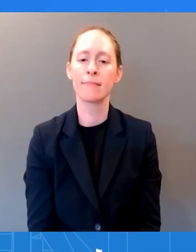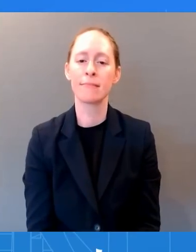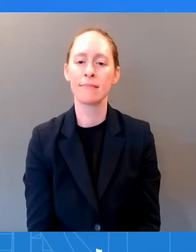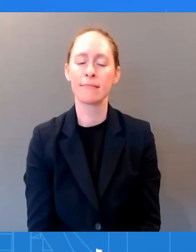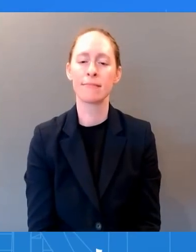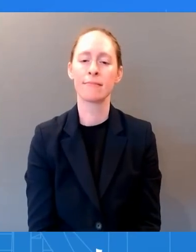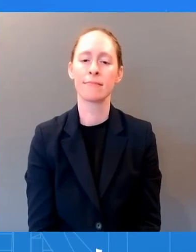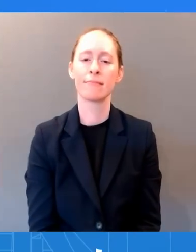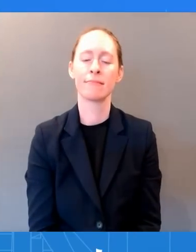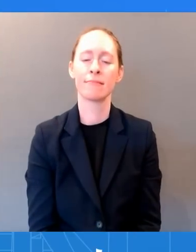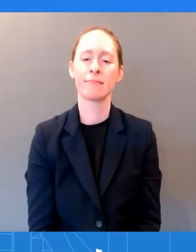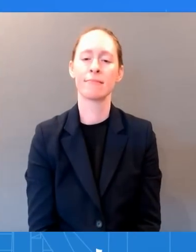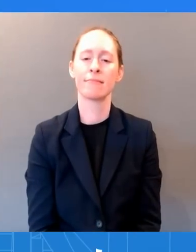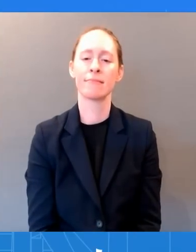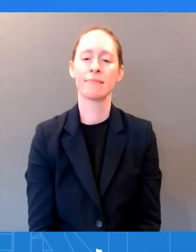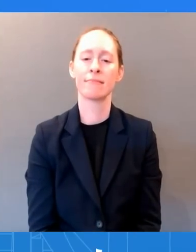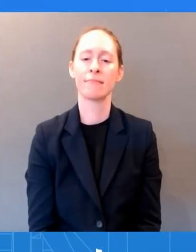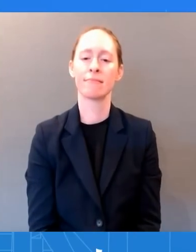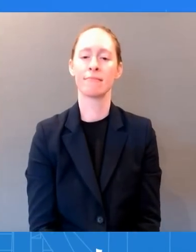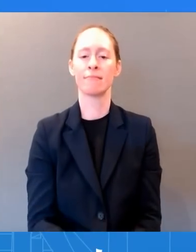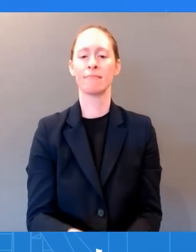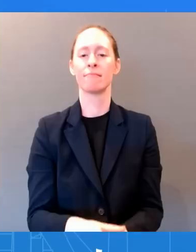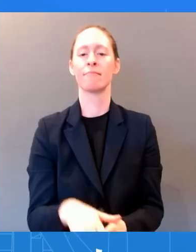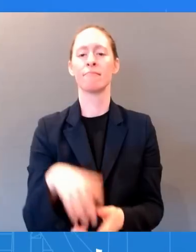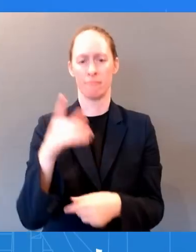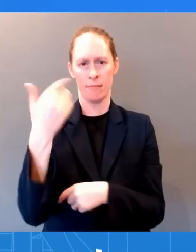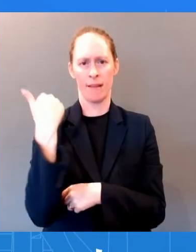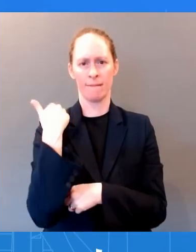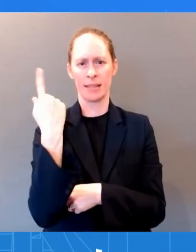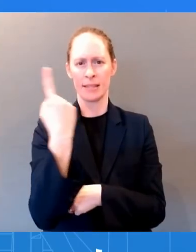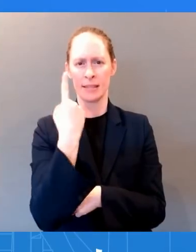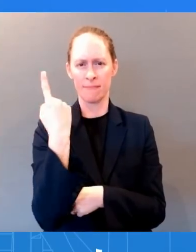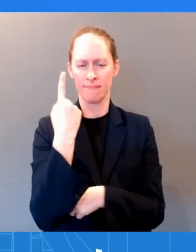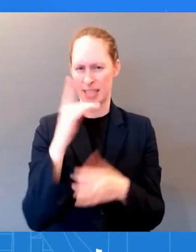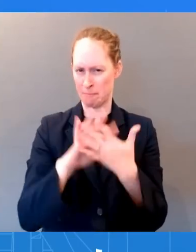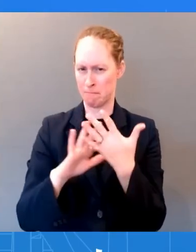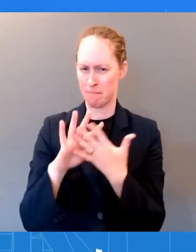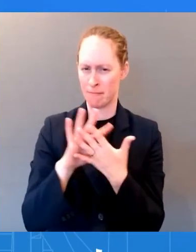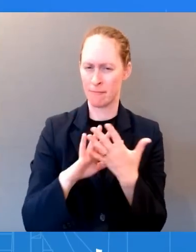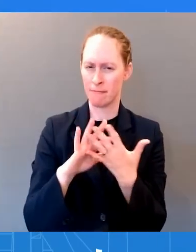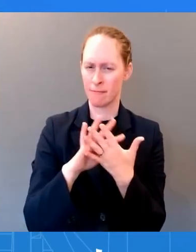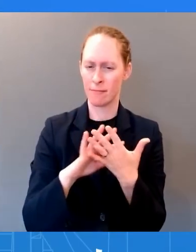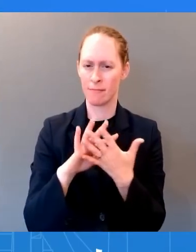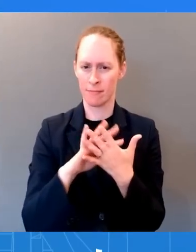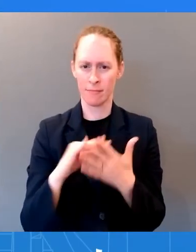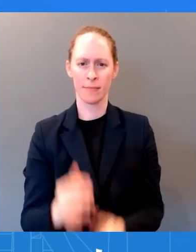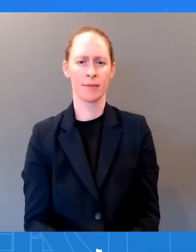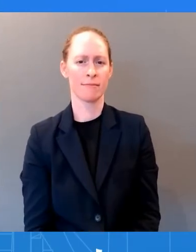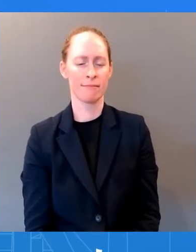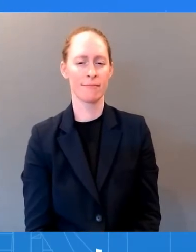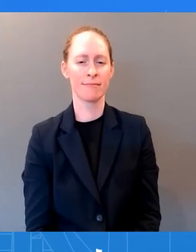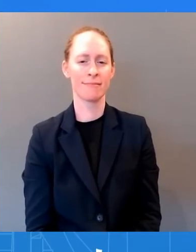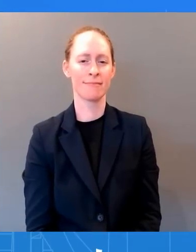labor pathways, including H-2B visas. And through the Los Angeles Declaration on Migration and Protection,